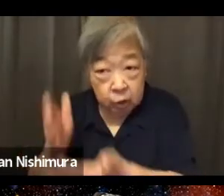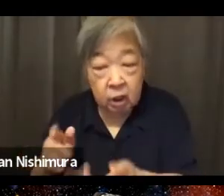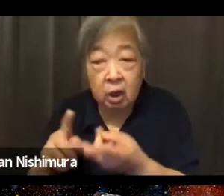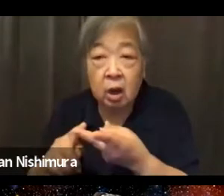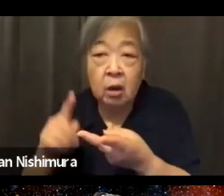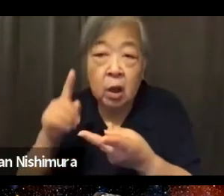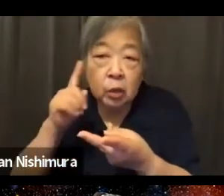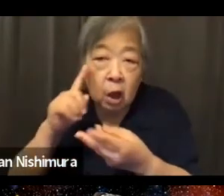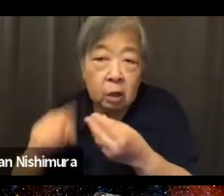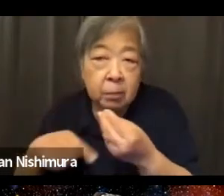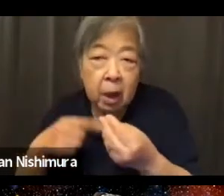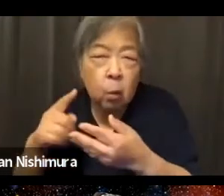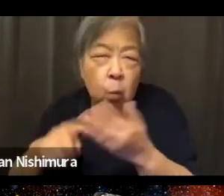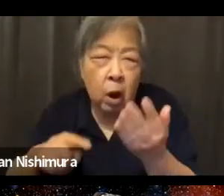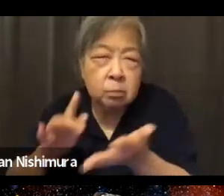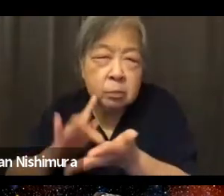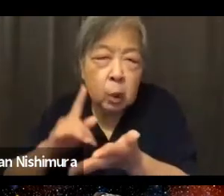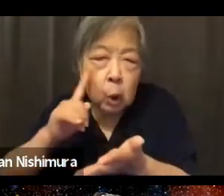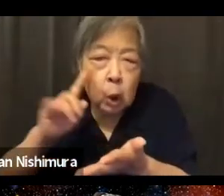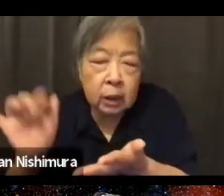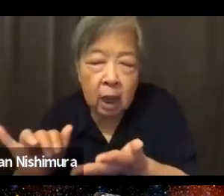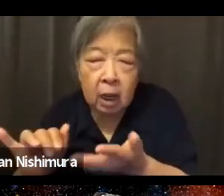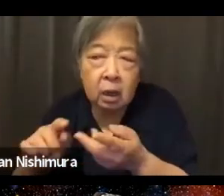Have they thought about when their prescription will end?